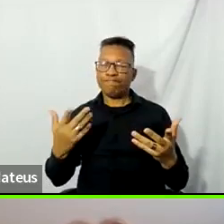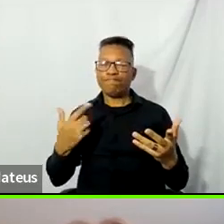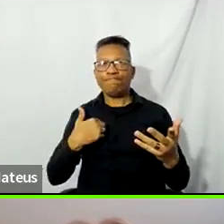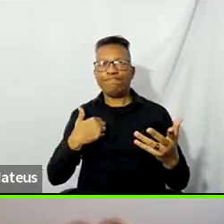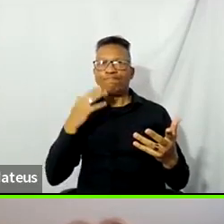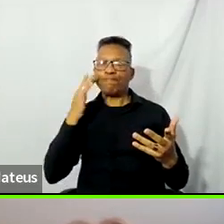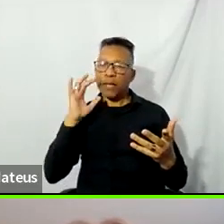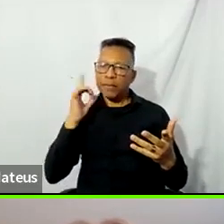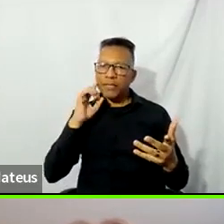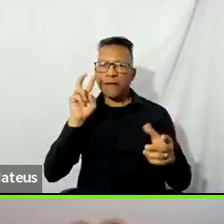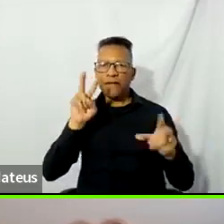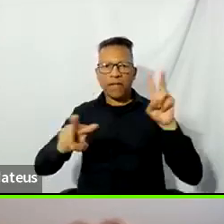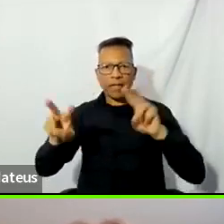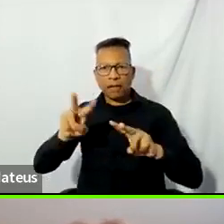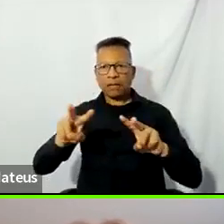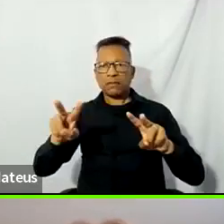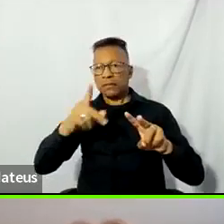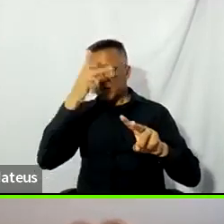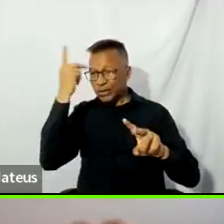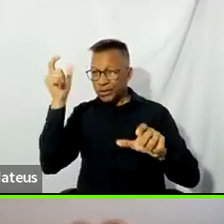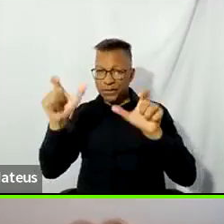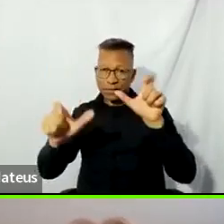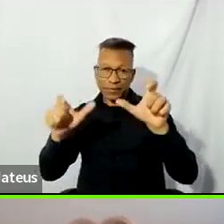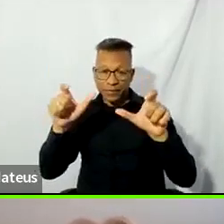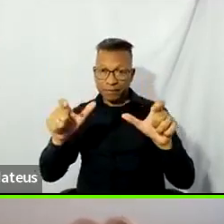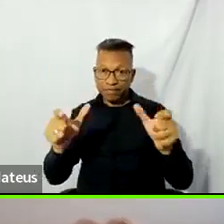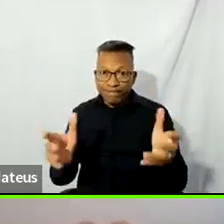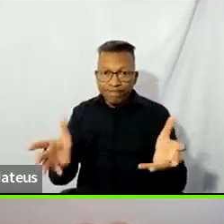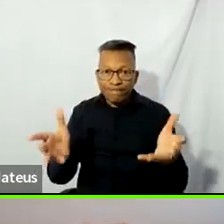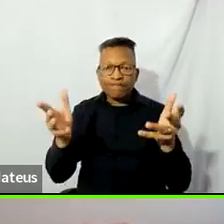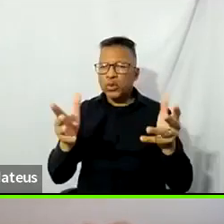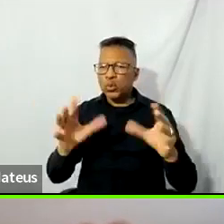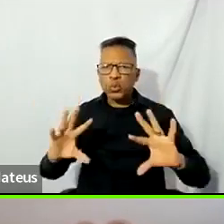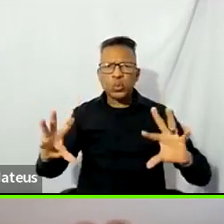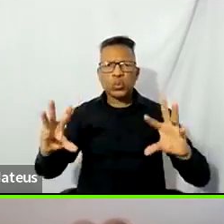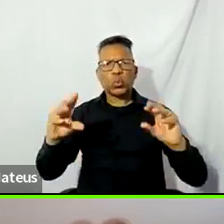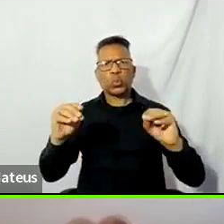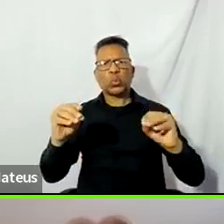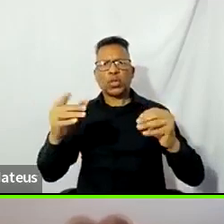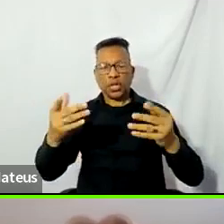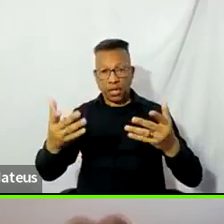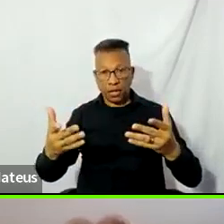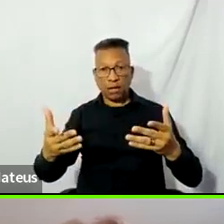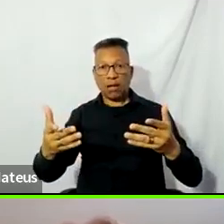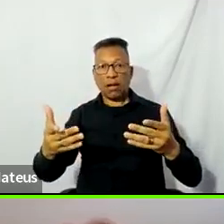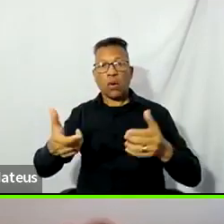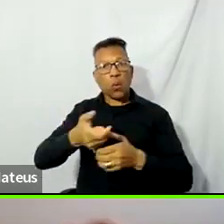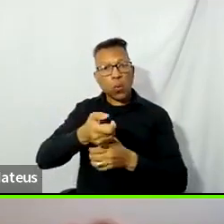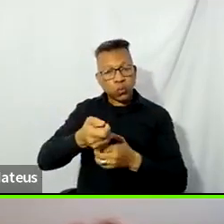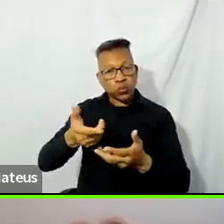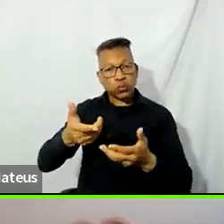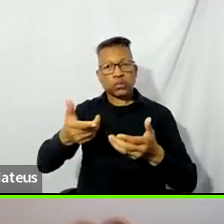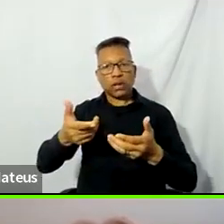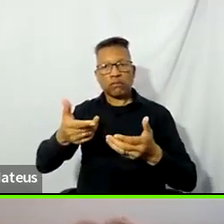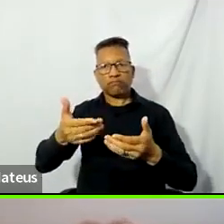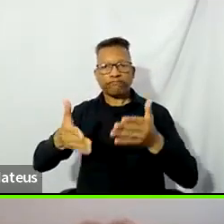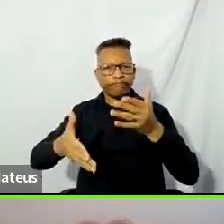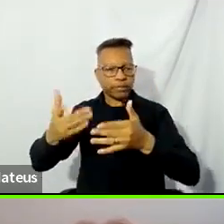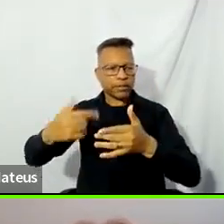human humanity, All means of All means of control have All means of control have so far failed.